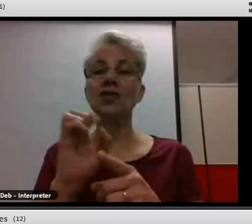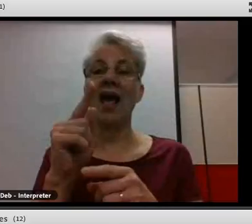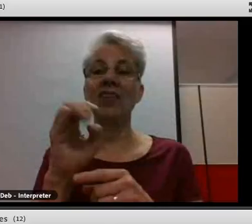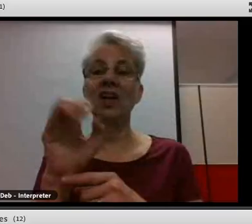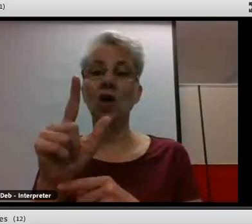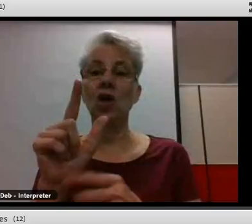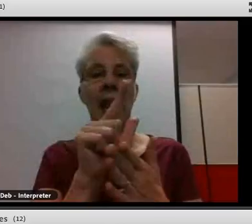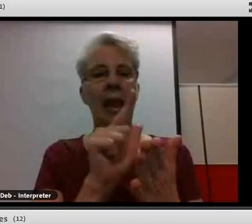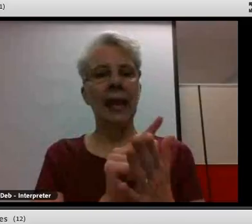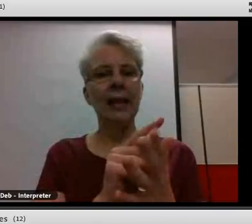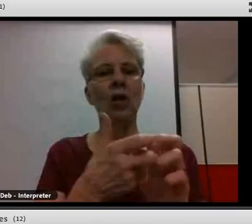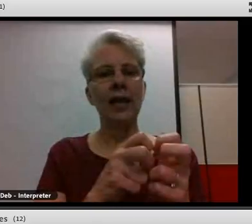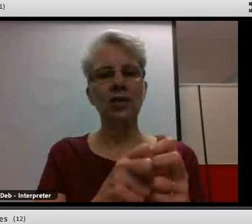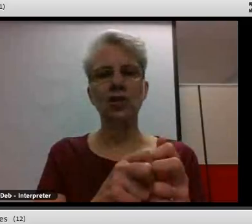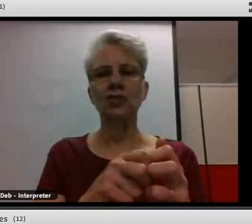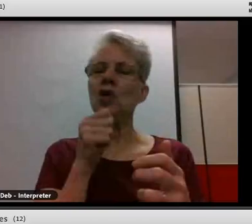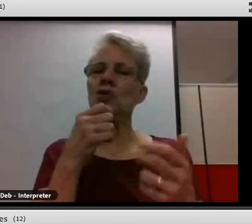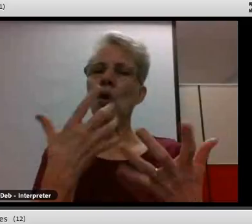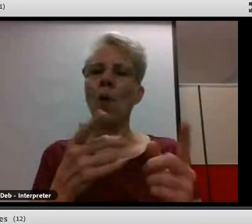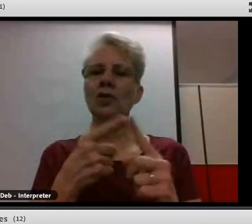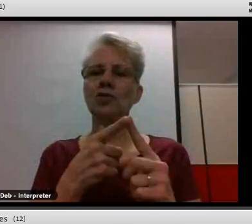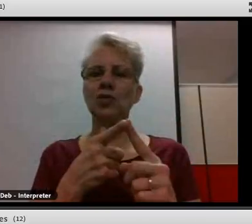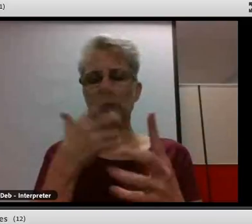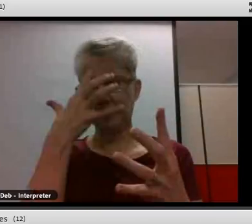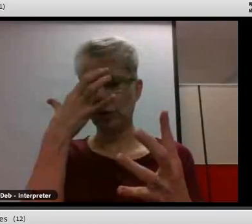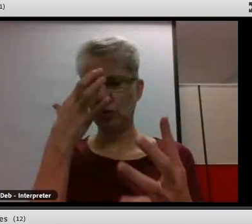as far as your collections and your technology.